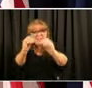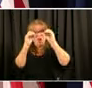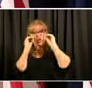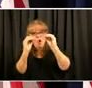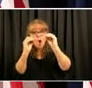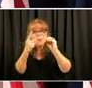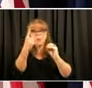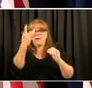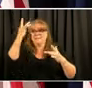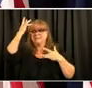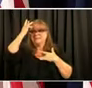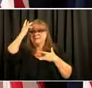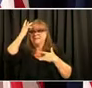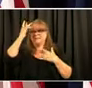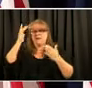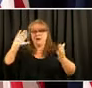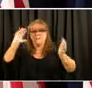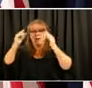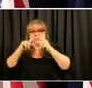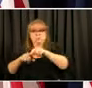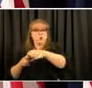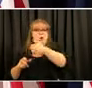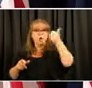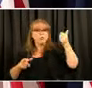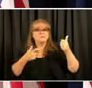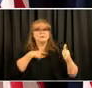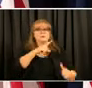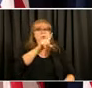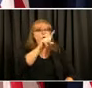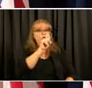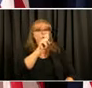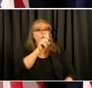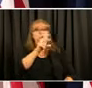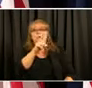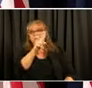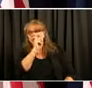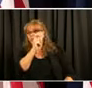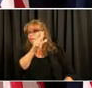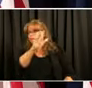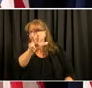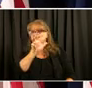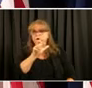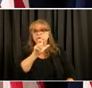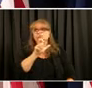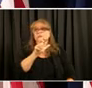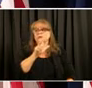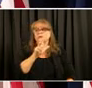and then my second question is uh if you want to respond on the uh